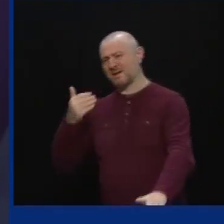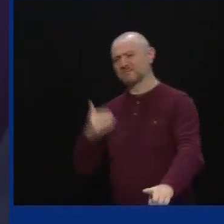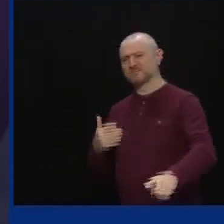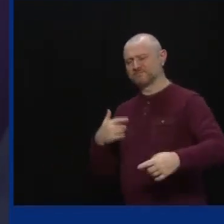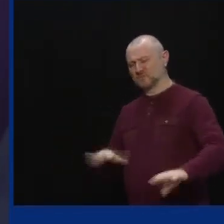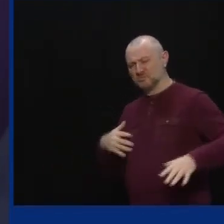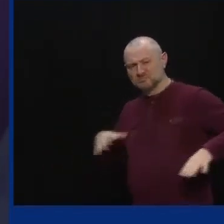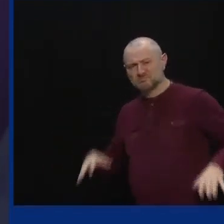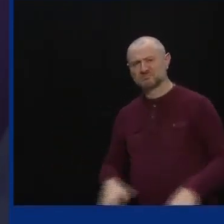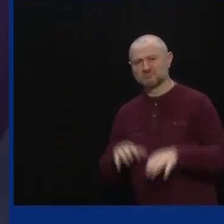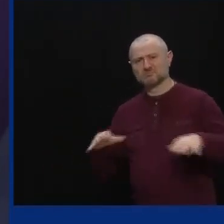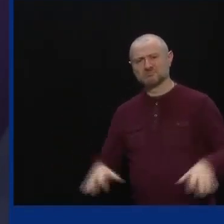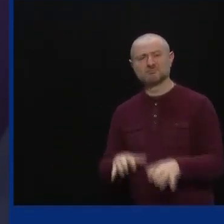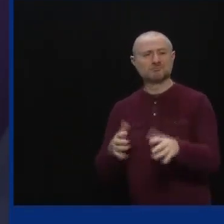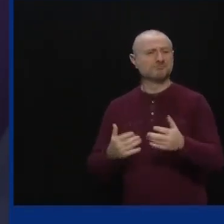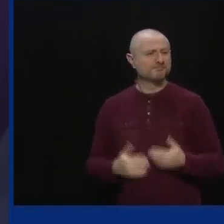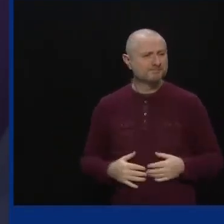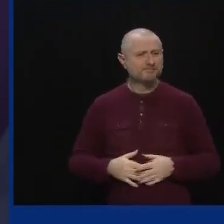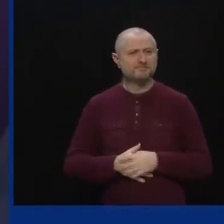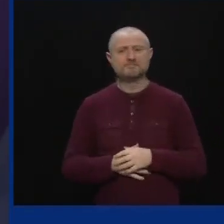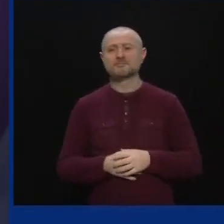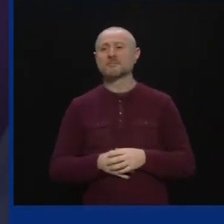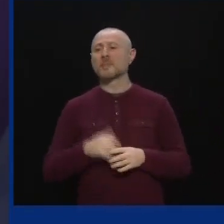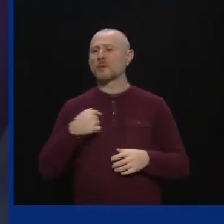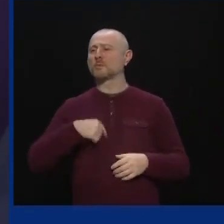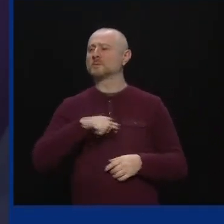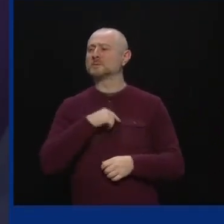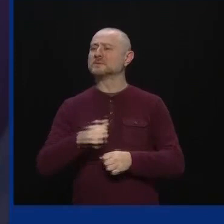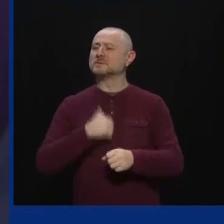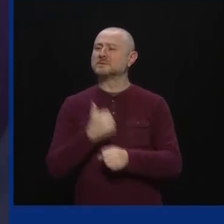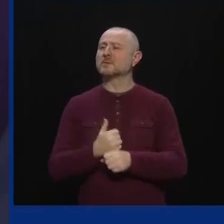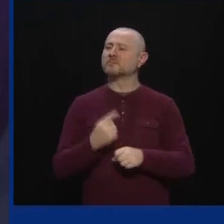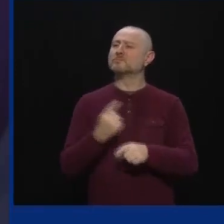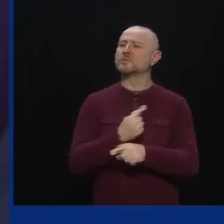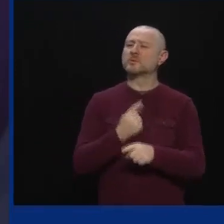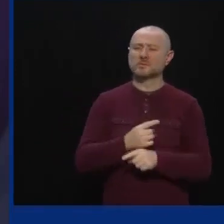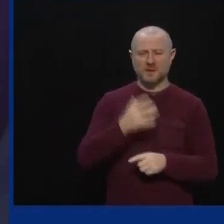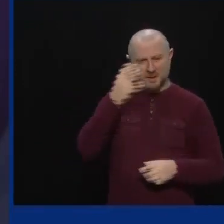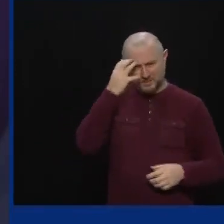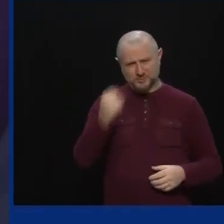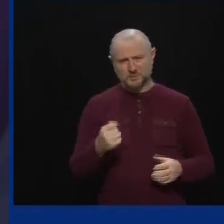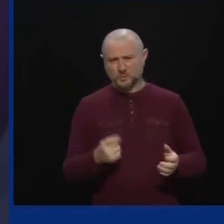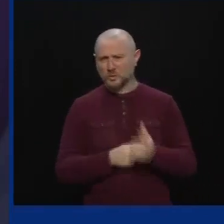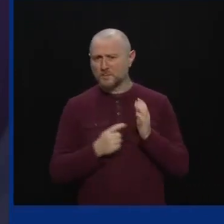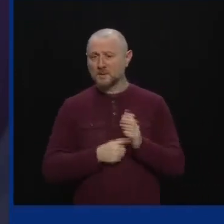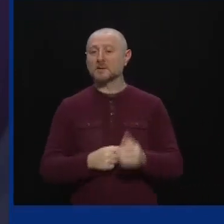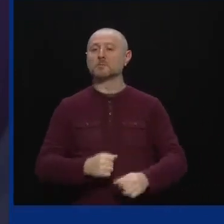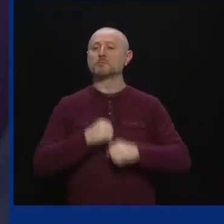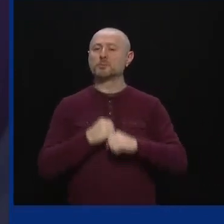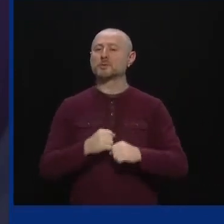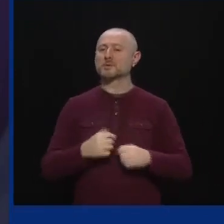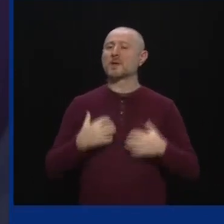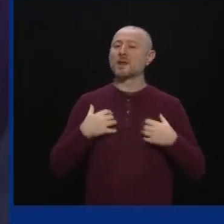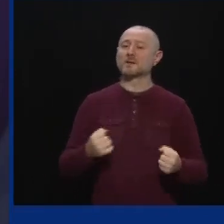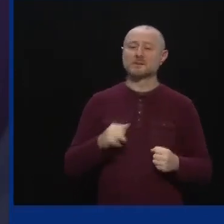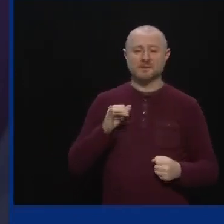FIRST IDENTIFIED AND FIRST NAMED SO, WE HAVE BEEN PROACTIVE. WE HAVE BEEN MAKING SMART